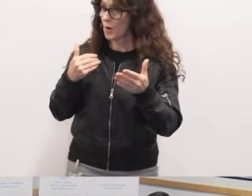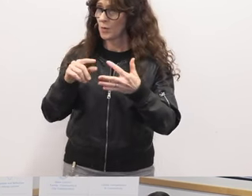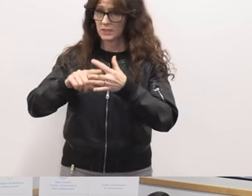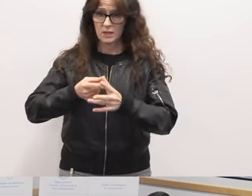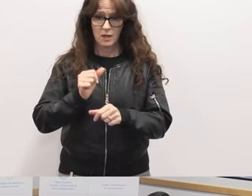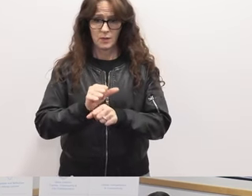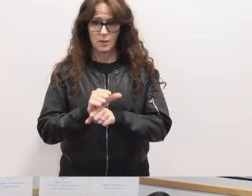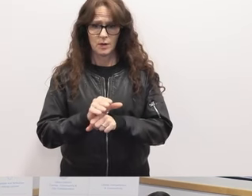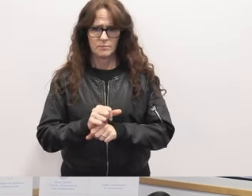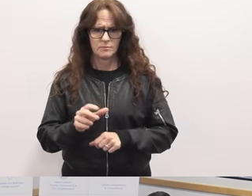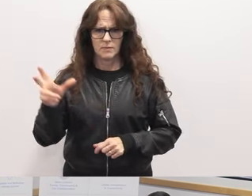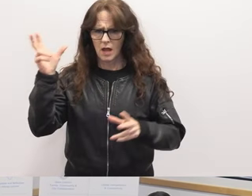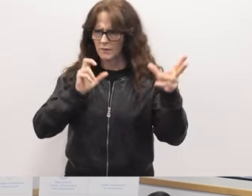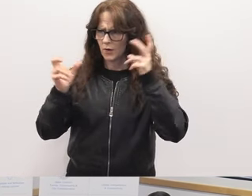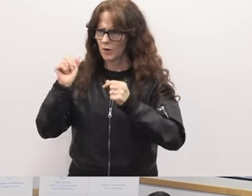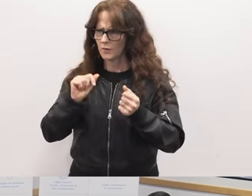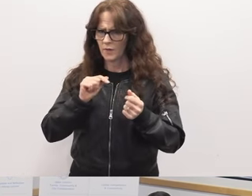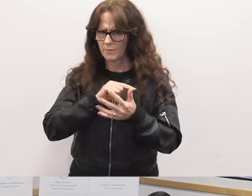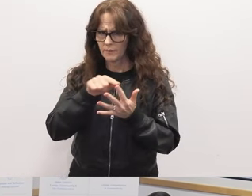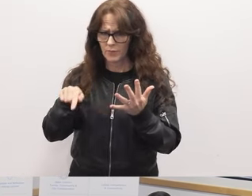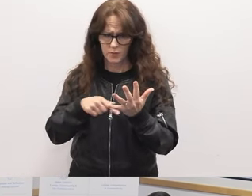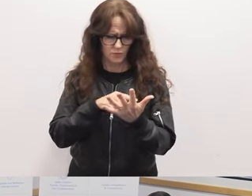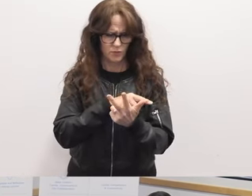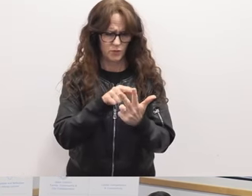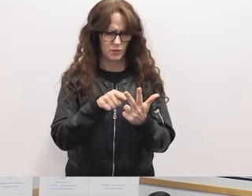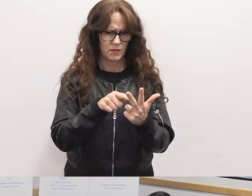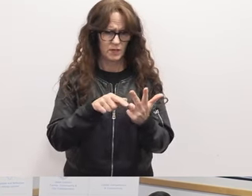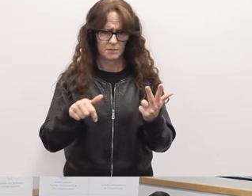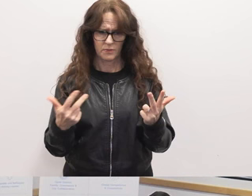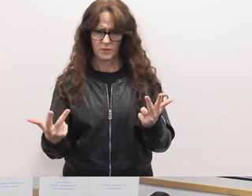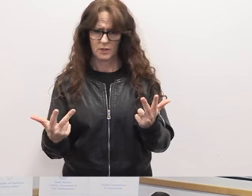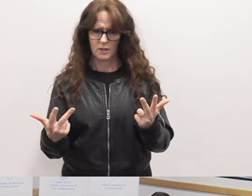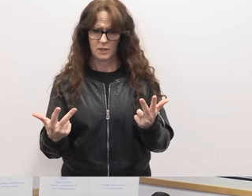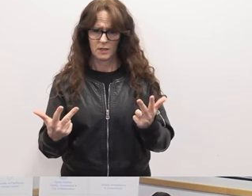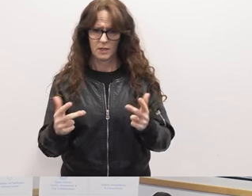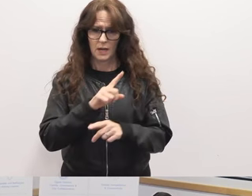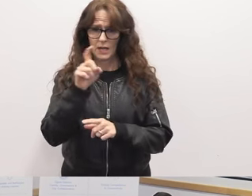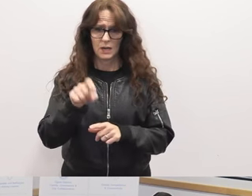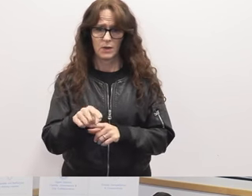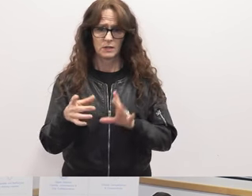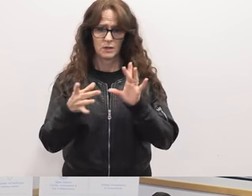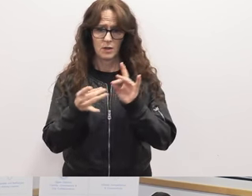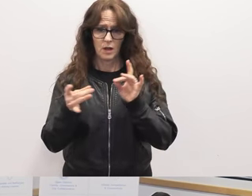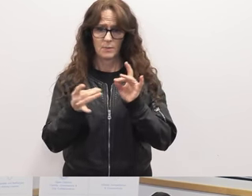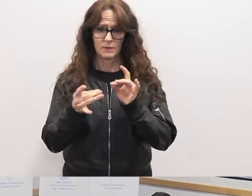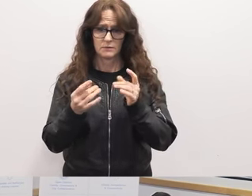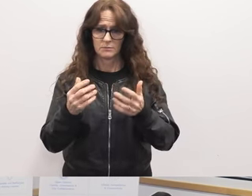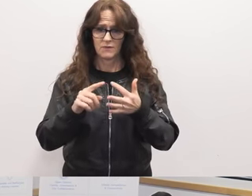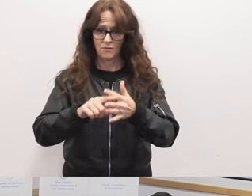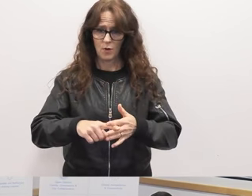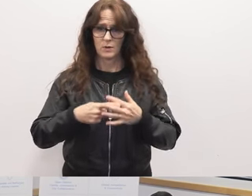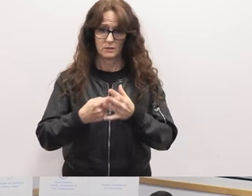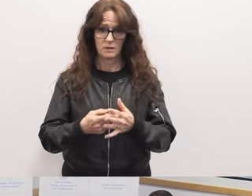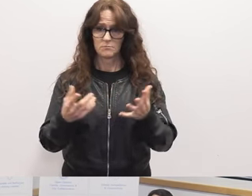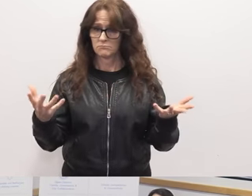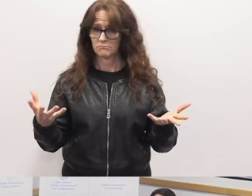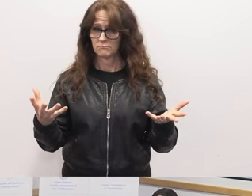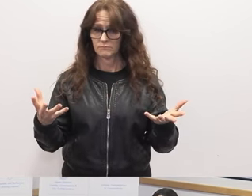I think I've heard from three of you, so check in with the other three of you. Any questions or comments before we dive in? Alright, I see a thumbs up, good.